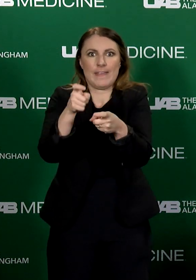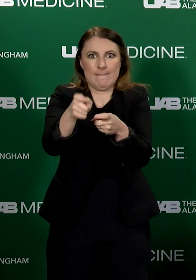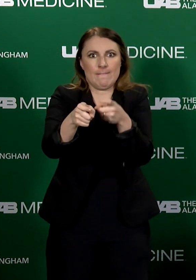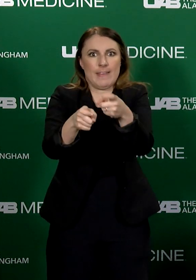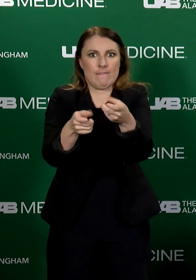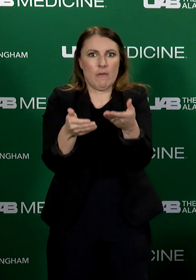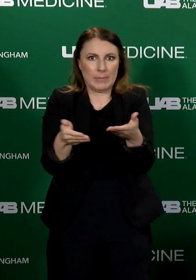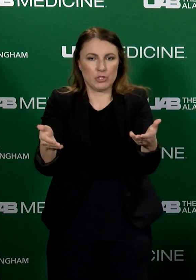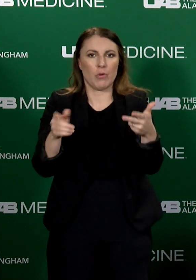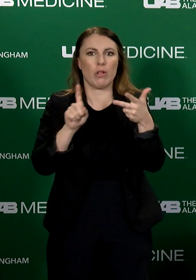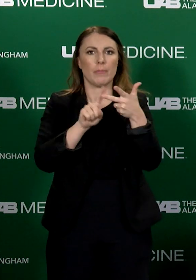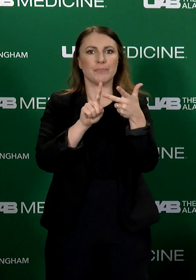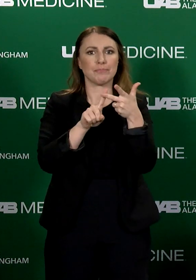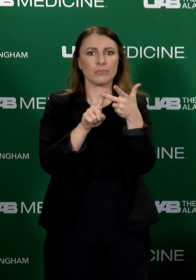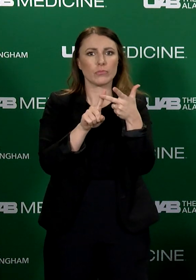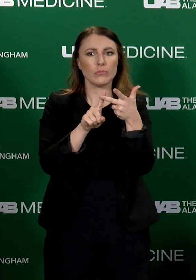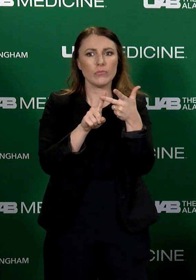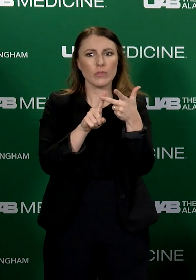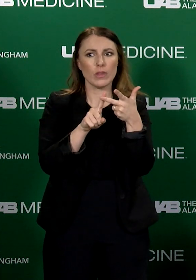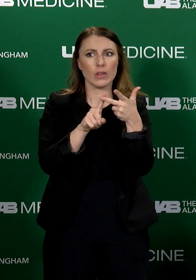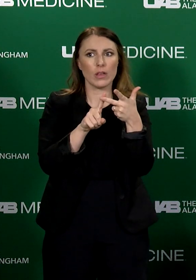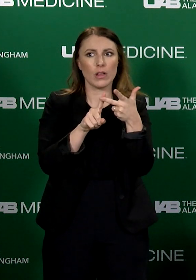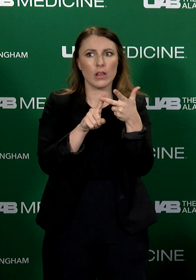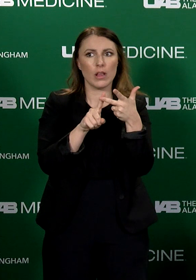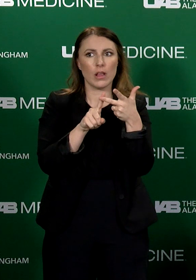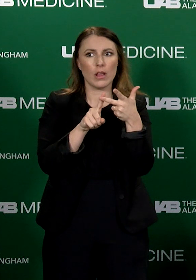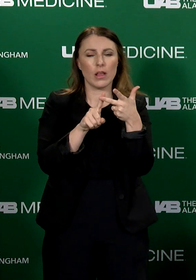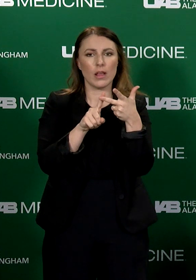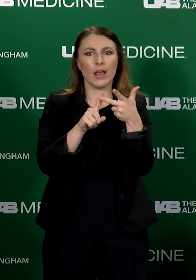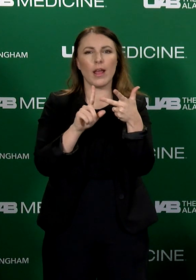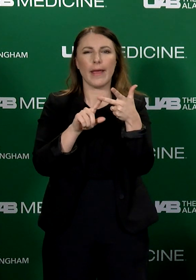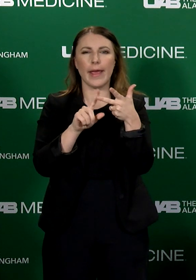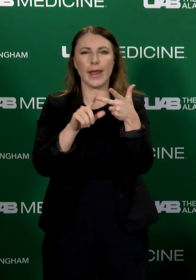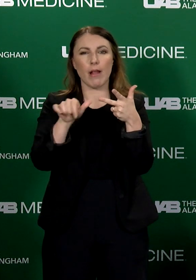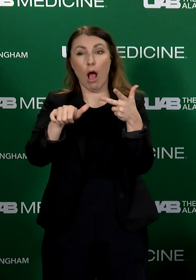begun and for some time have been in the throes of alternate sourcing and